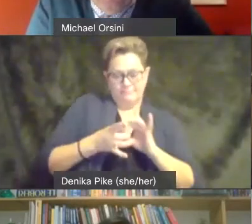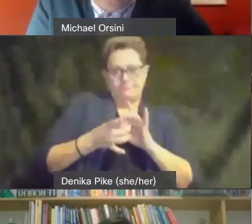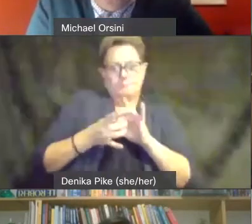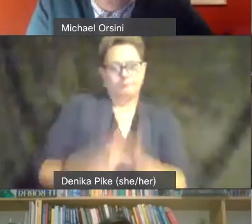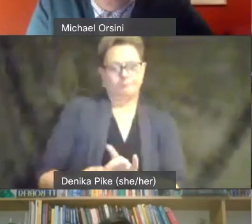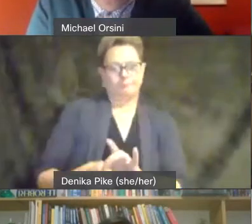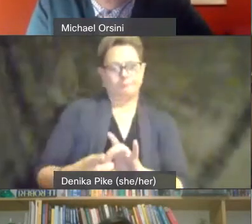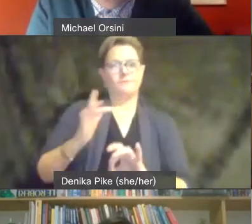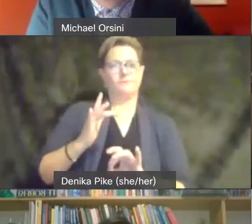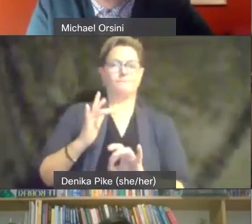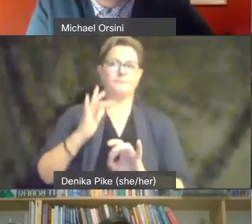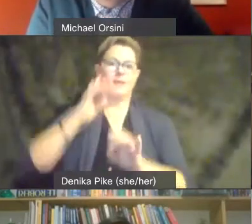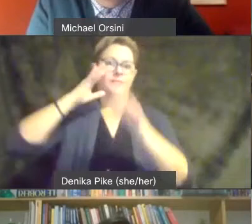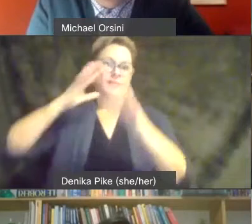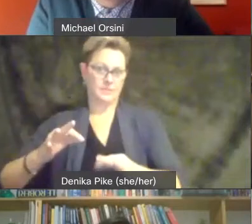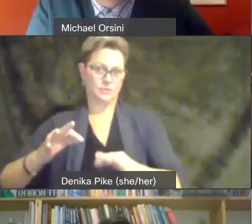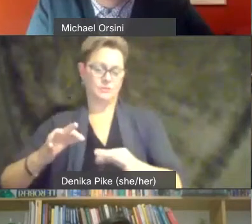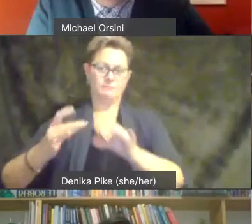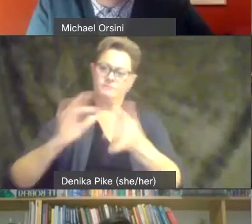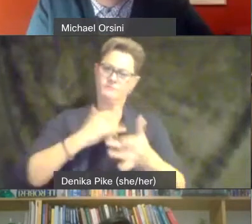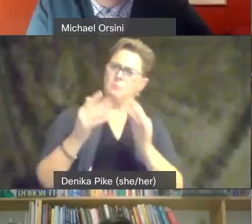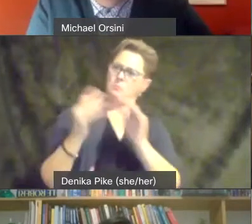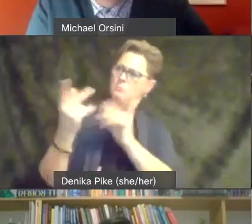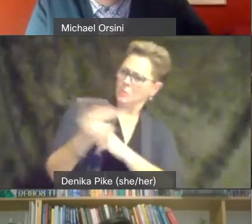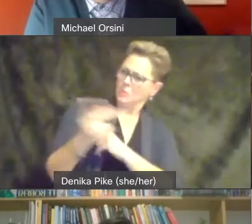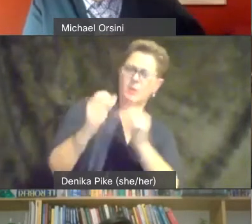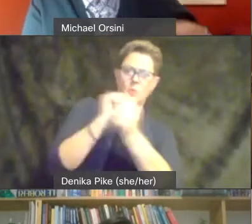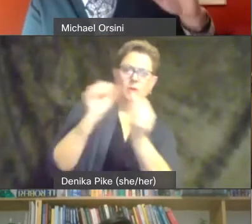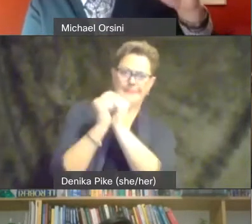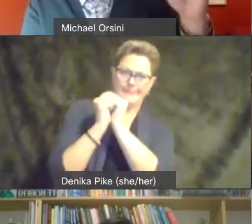To feel, uh, and so I think that if we could move, you know.